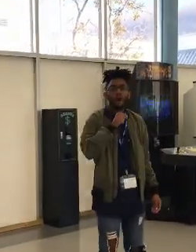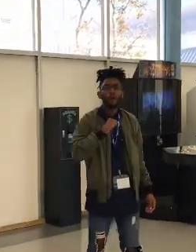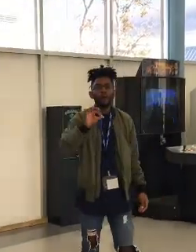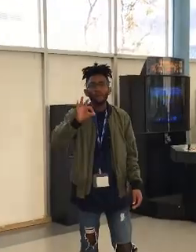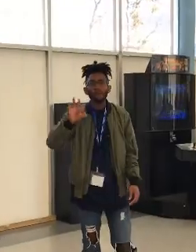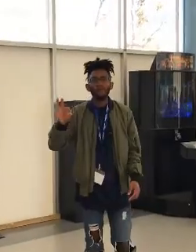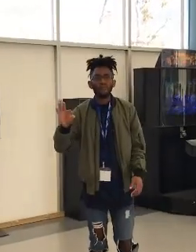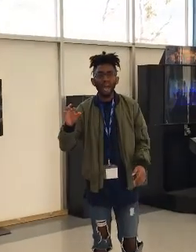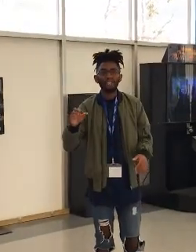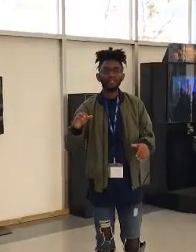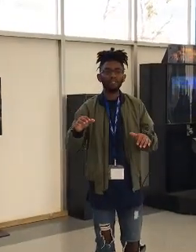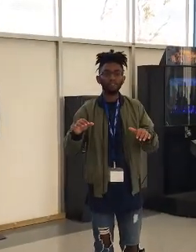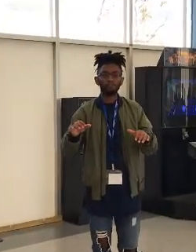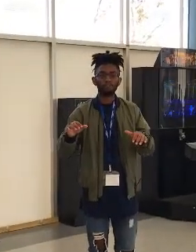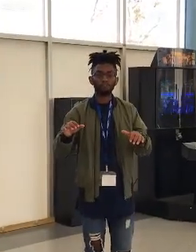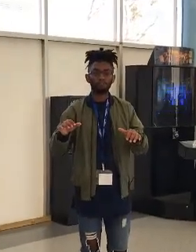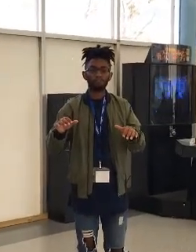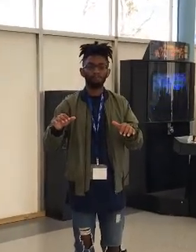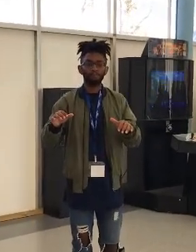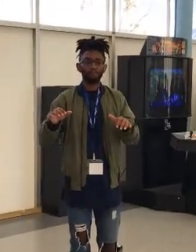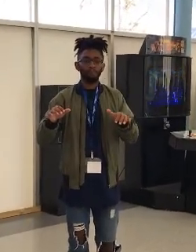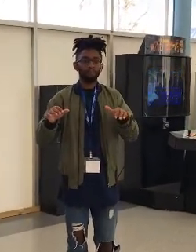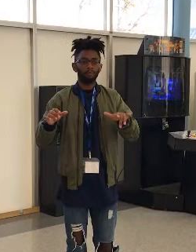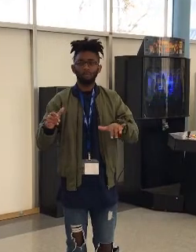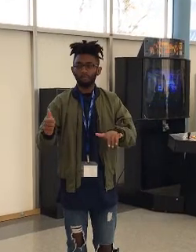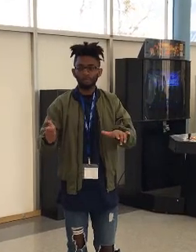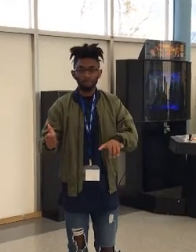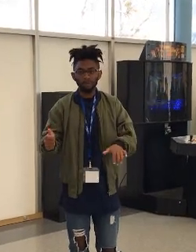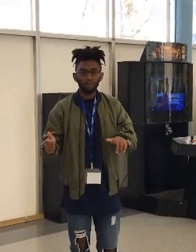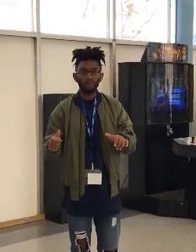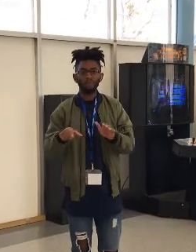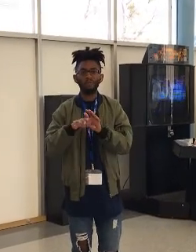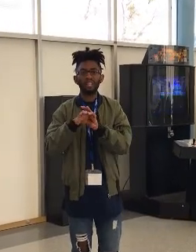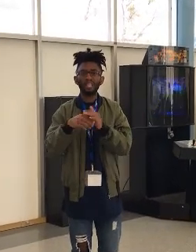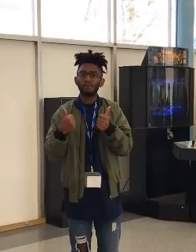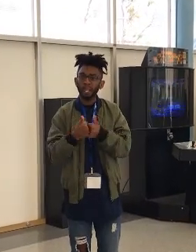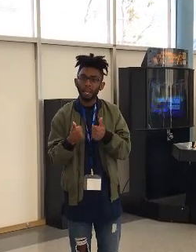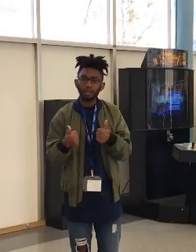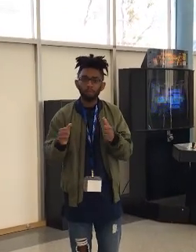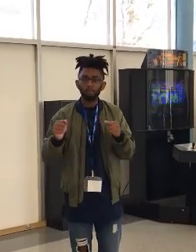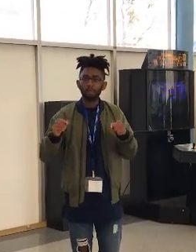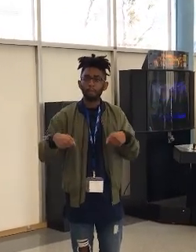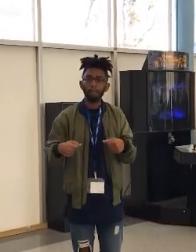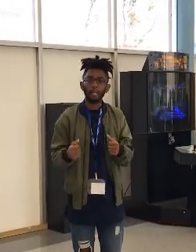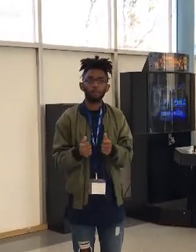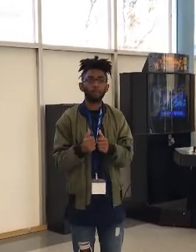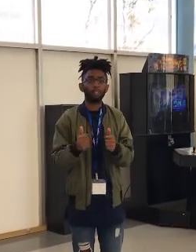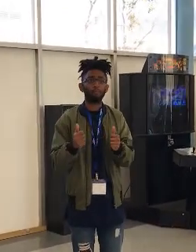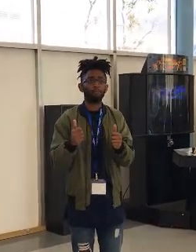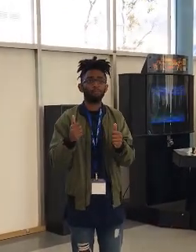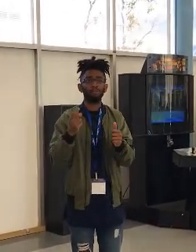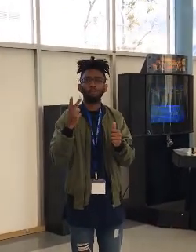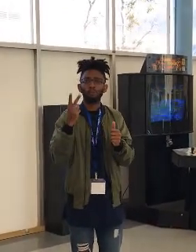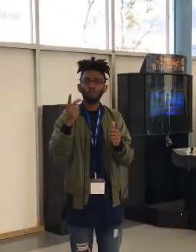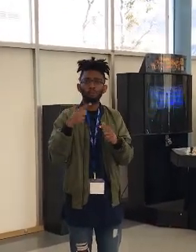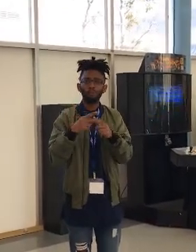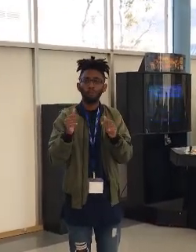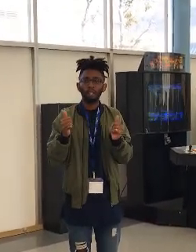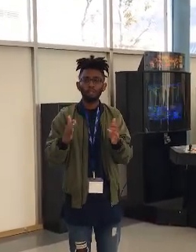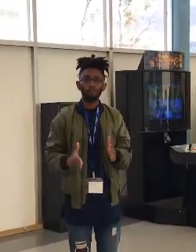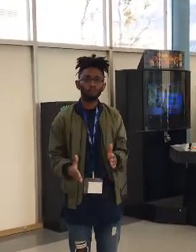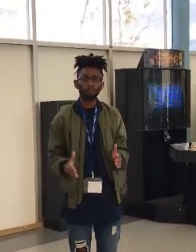We have an old fashioned video games for two players to play.